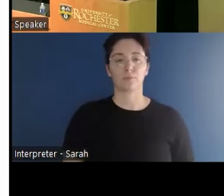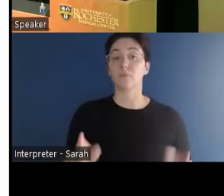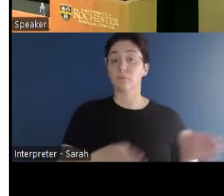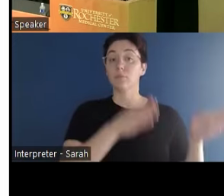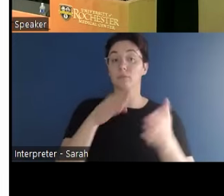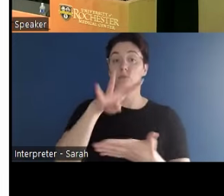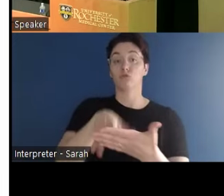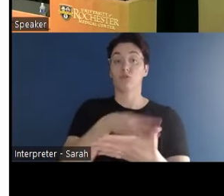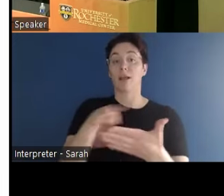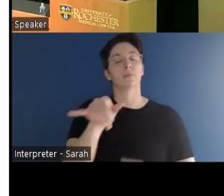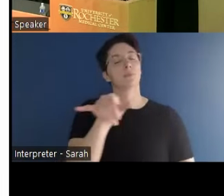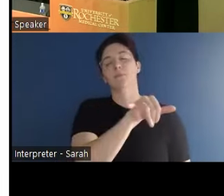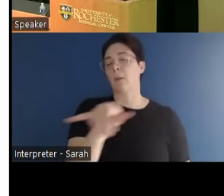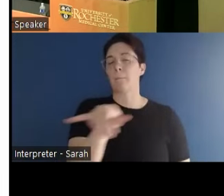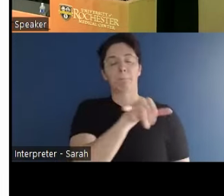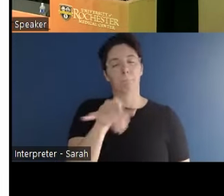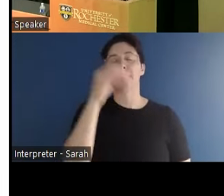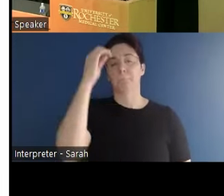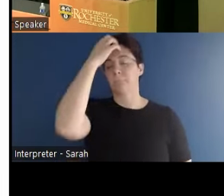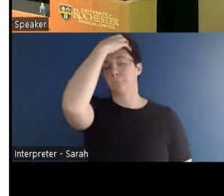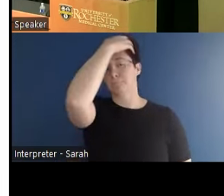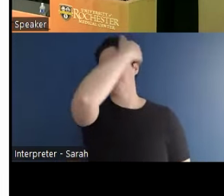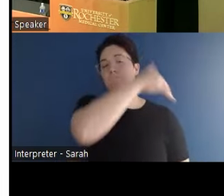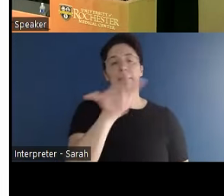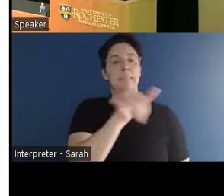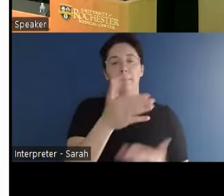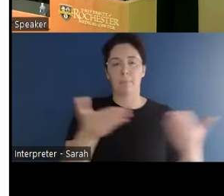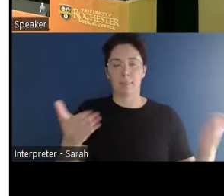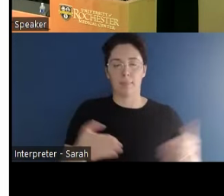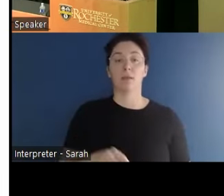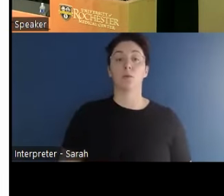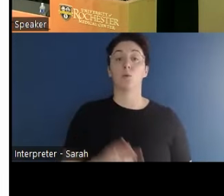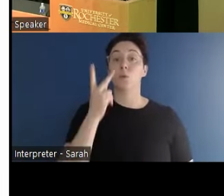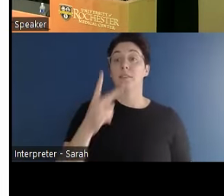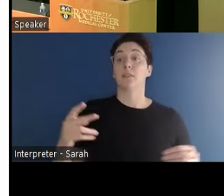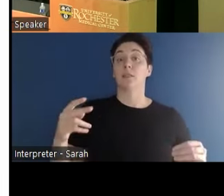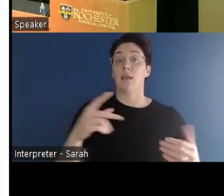very similar it's kind of the same thing except we were seeing higher heart rate during the flanker